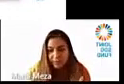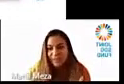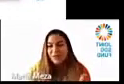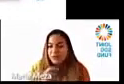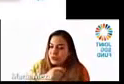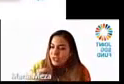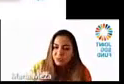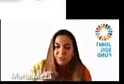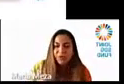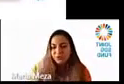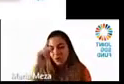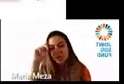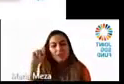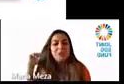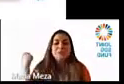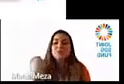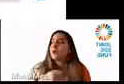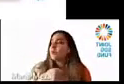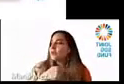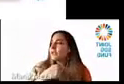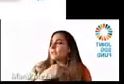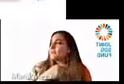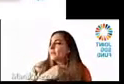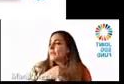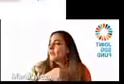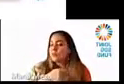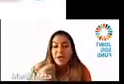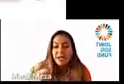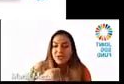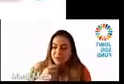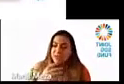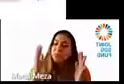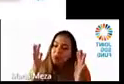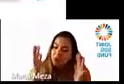experience when one fills out the projects. Maybe I don't know. like for women or so a little